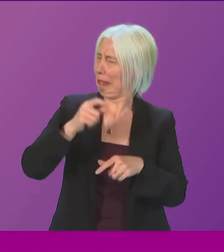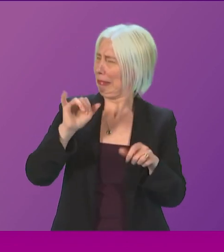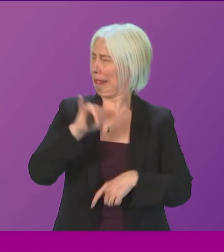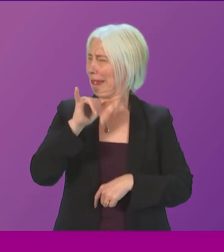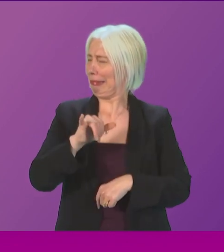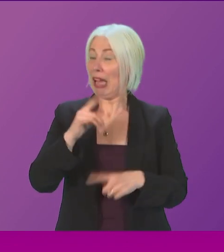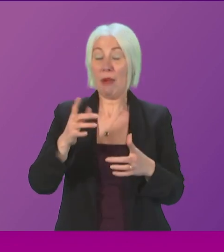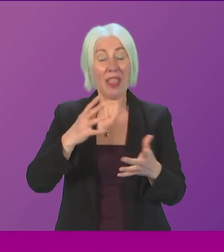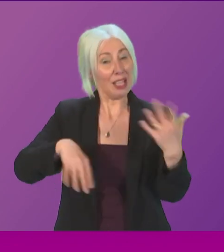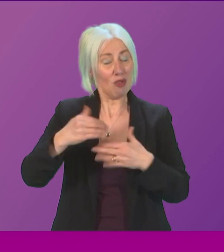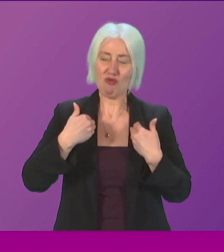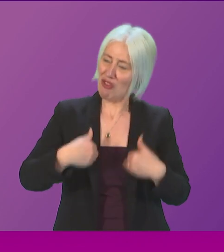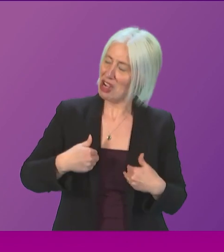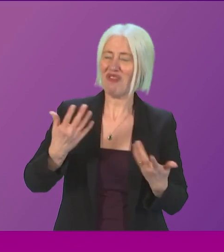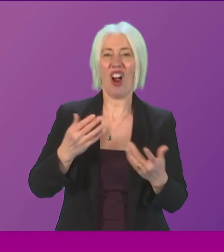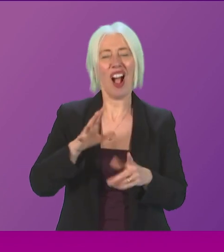up the culture and identity of these islands.